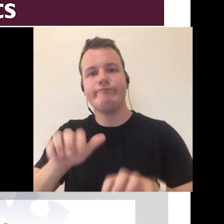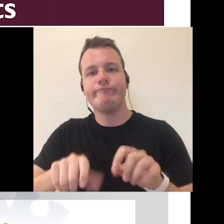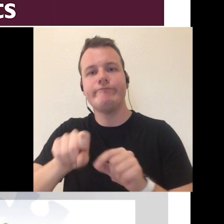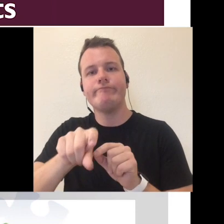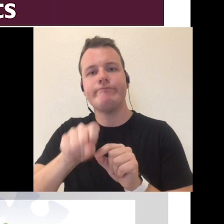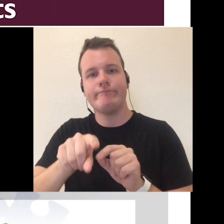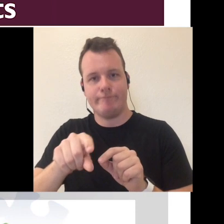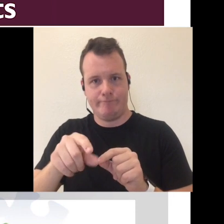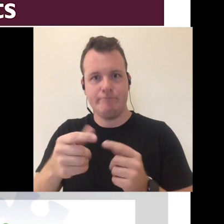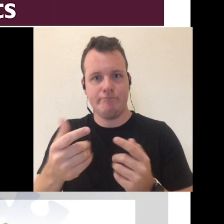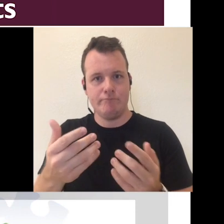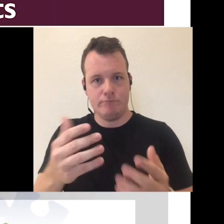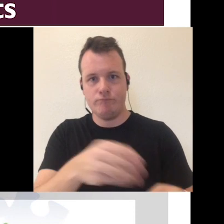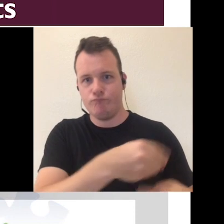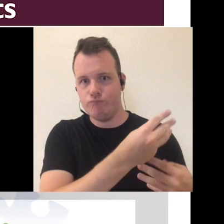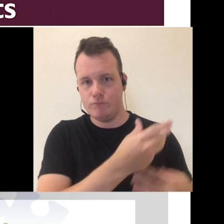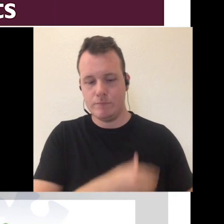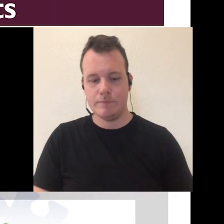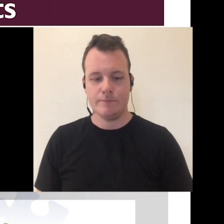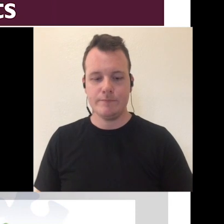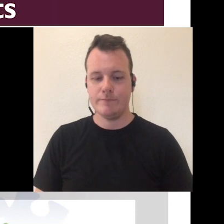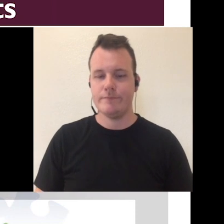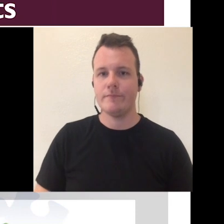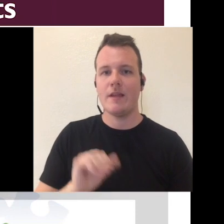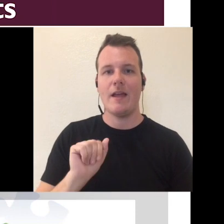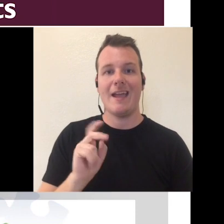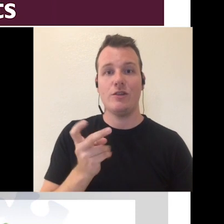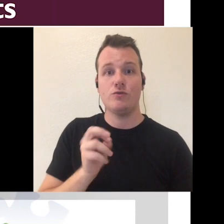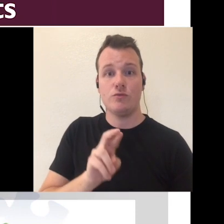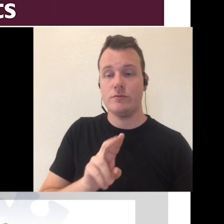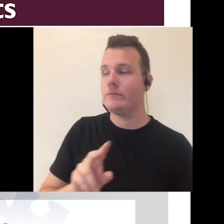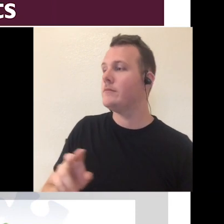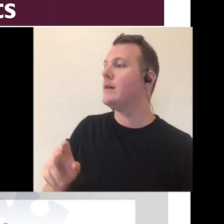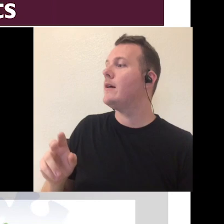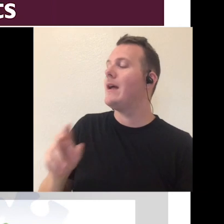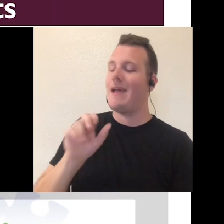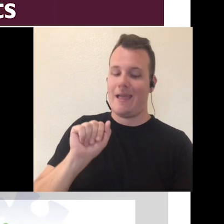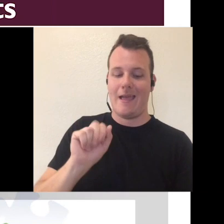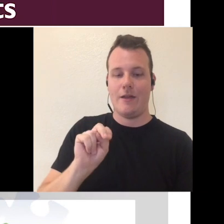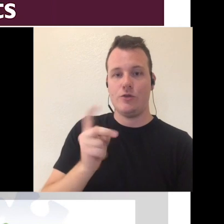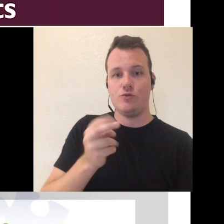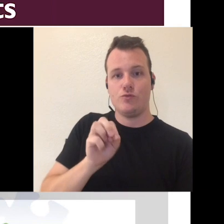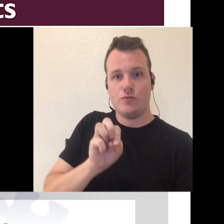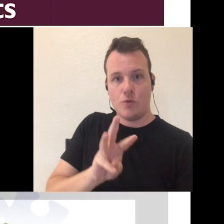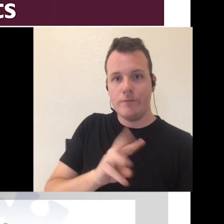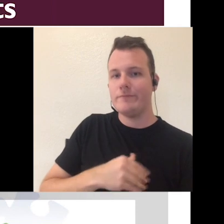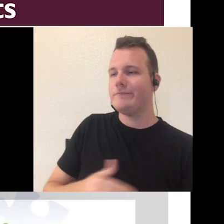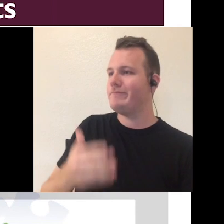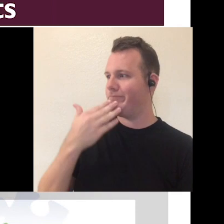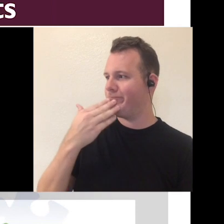drop them in the question box. Absolutely thank you Kate. Our first